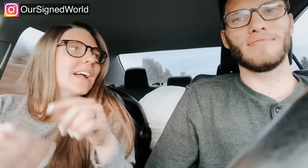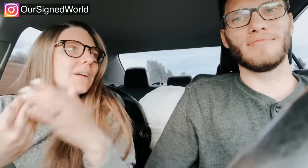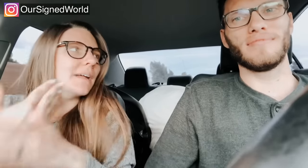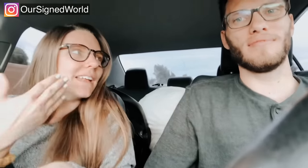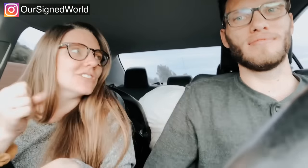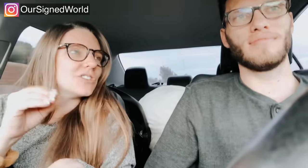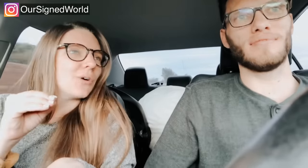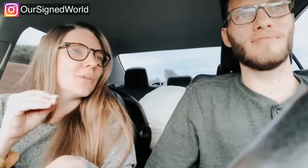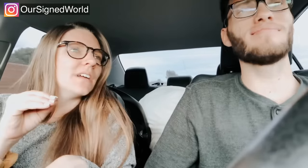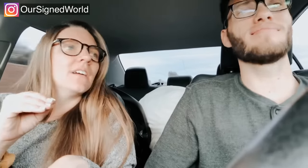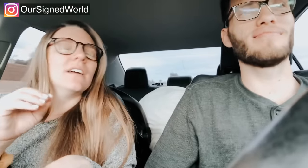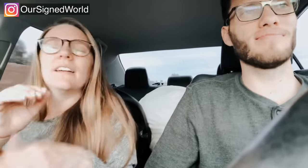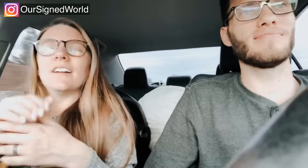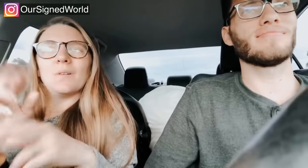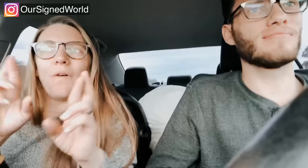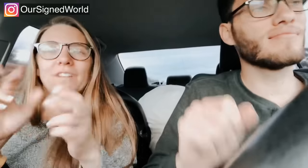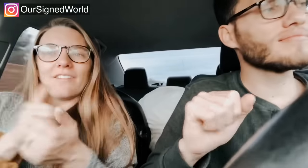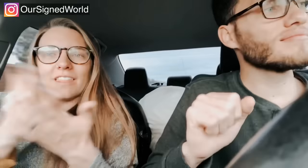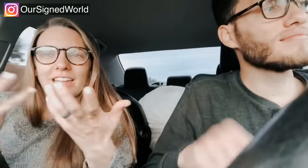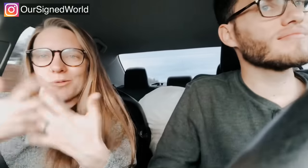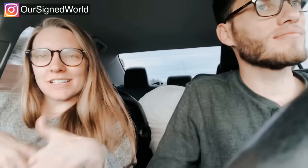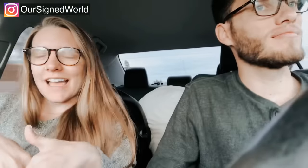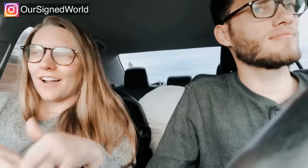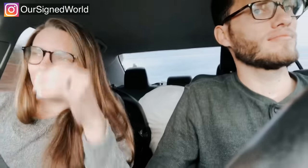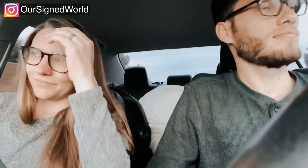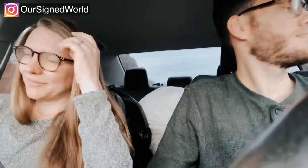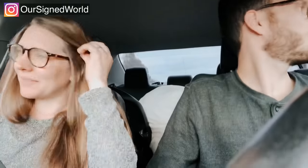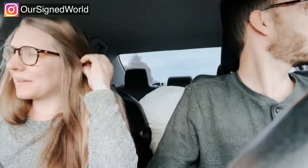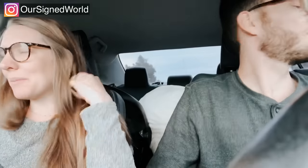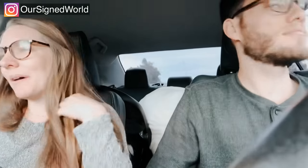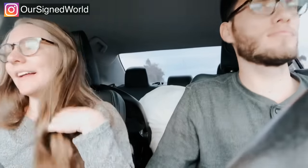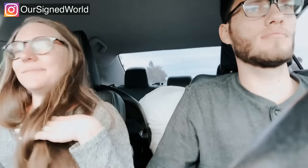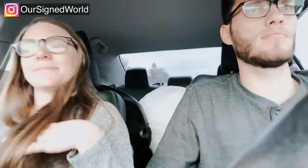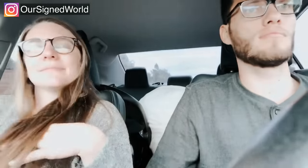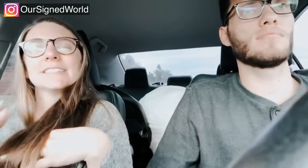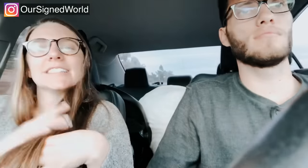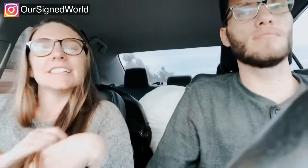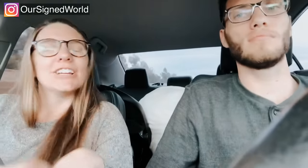come in...so hopefully everything works out.